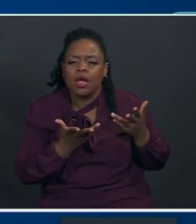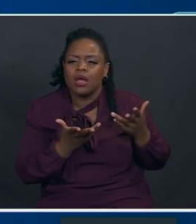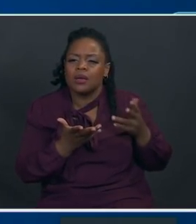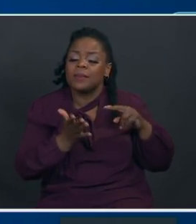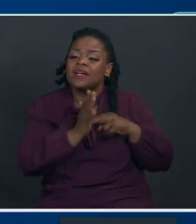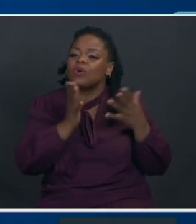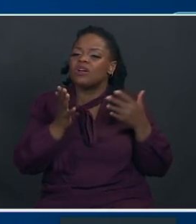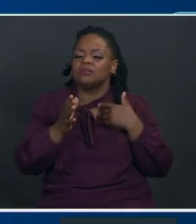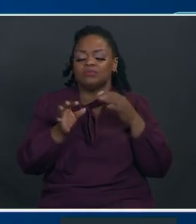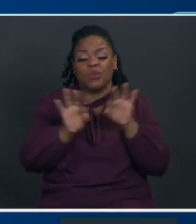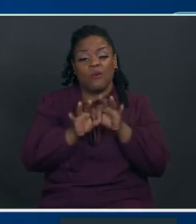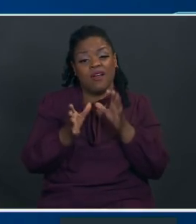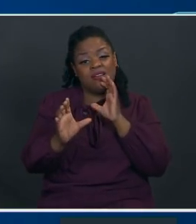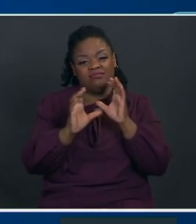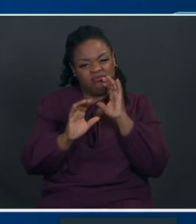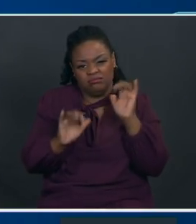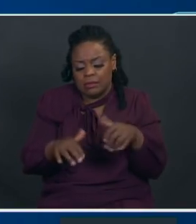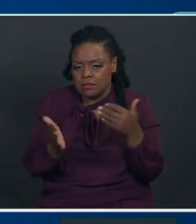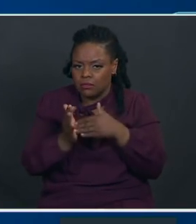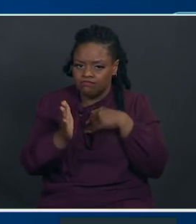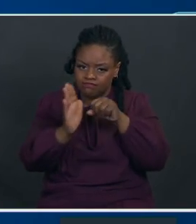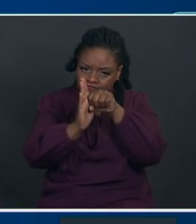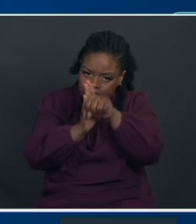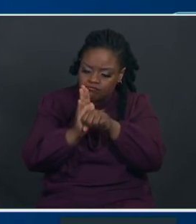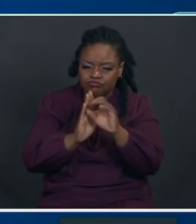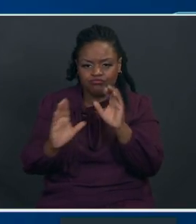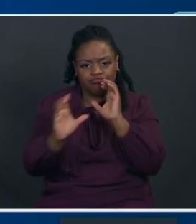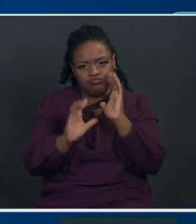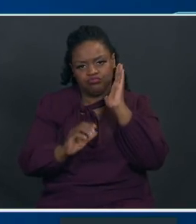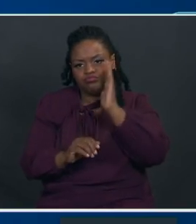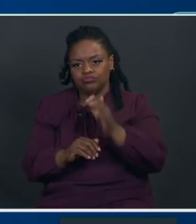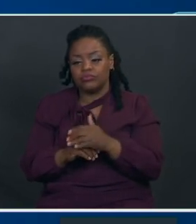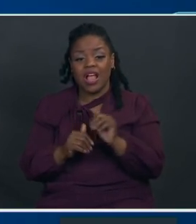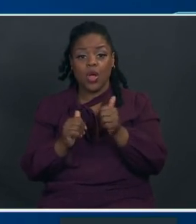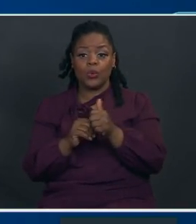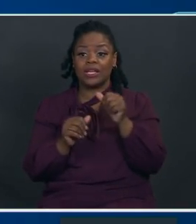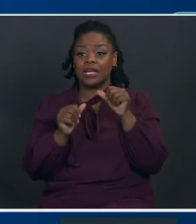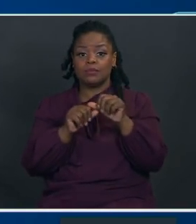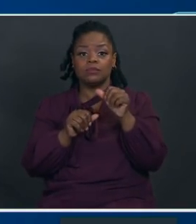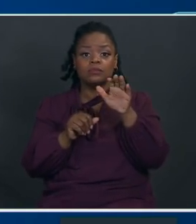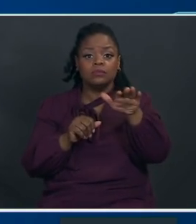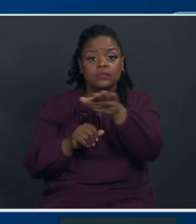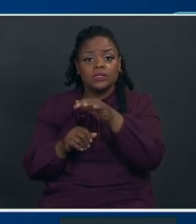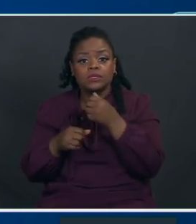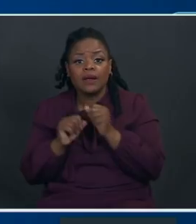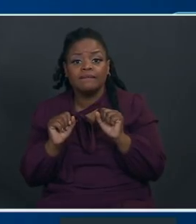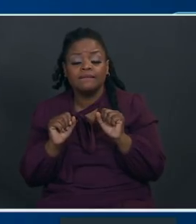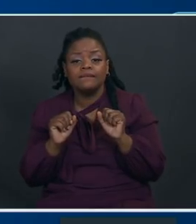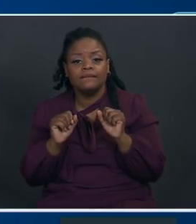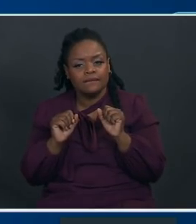First, get vaccinated when it's your turn. Also, some people may need help getting vaccinated.